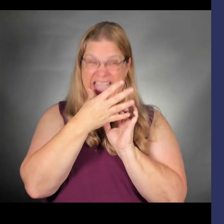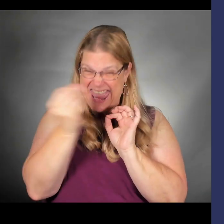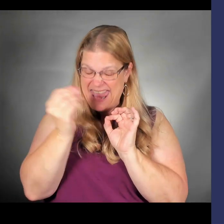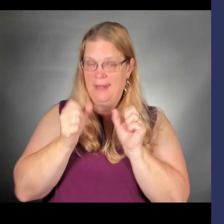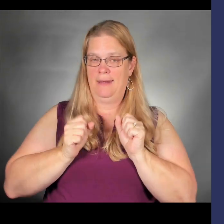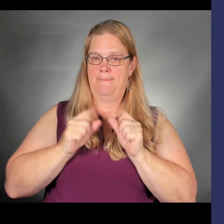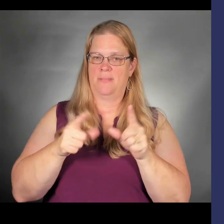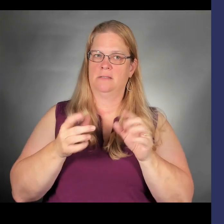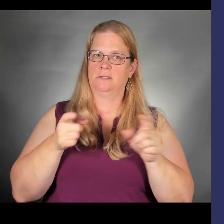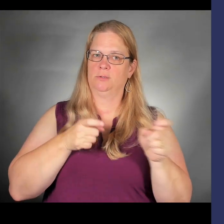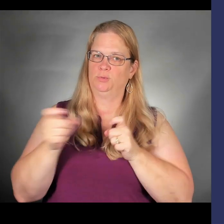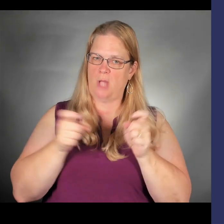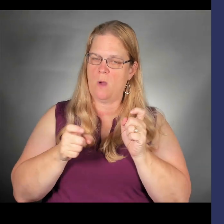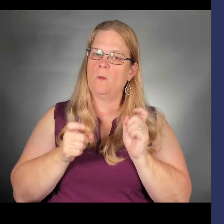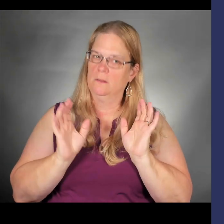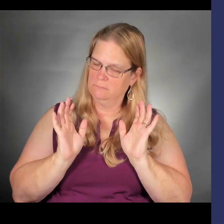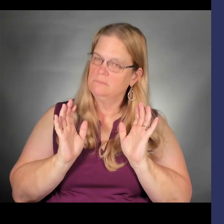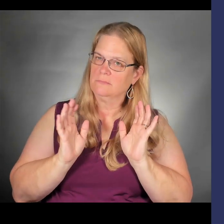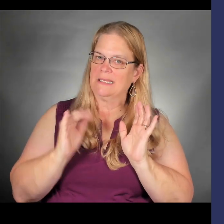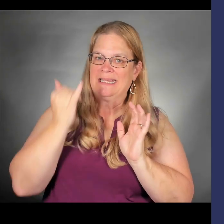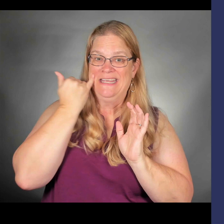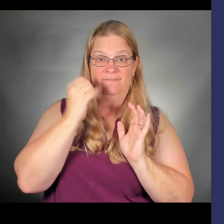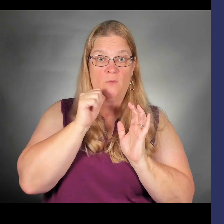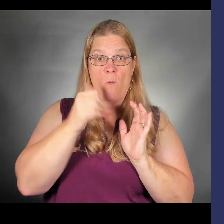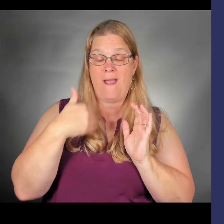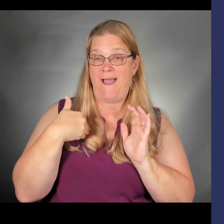Positive self-worth, as well as impulse control.